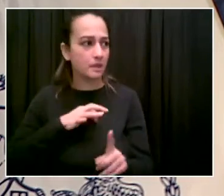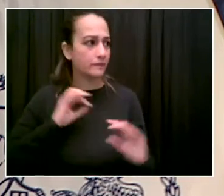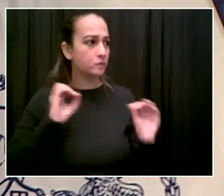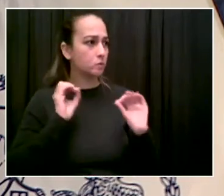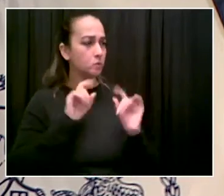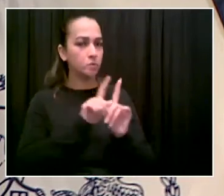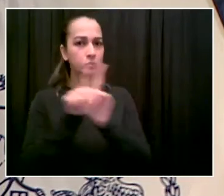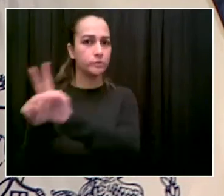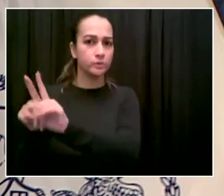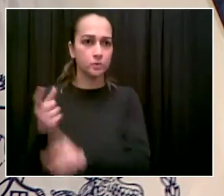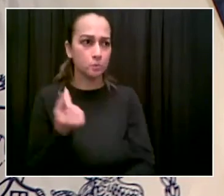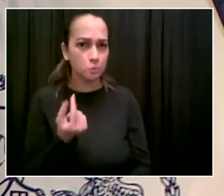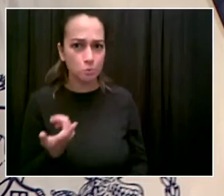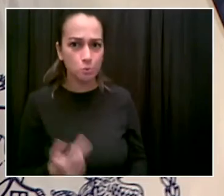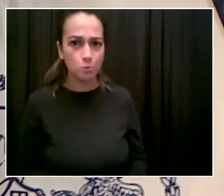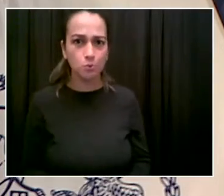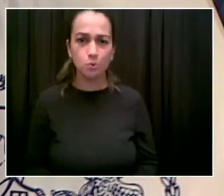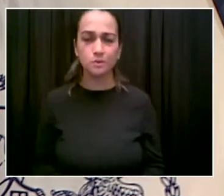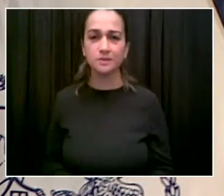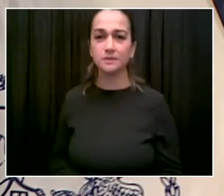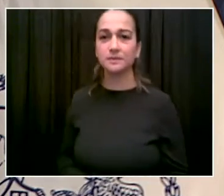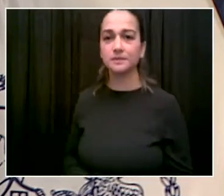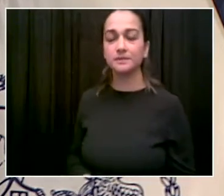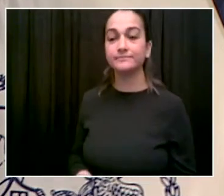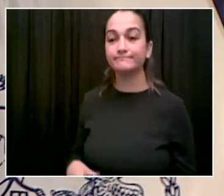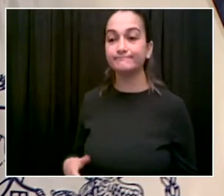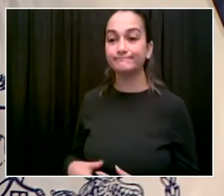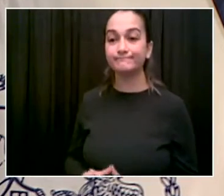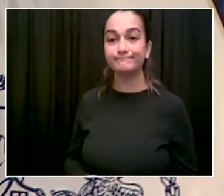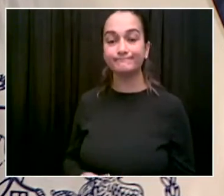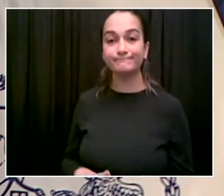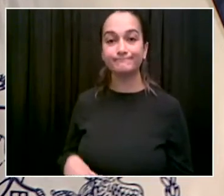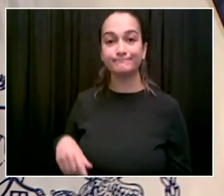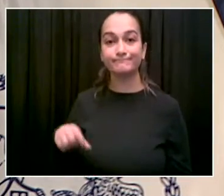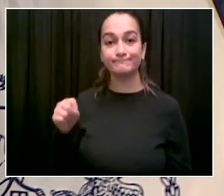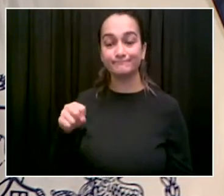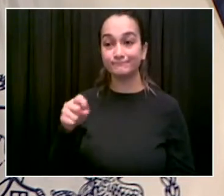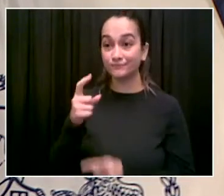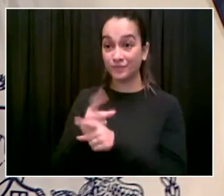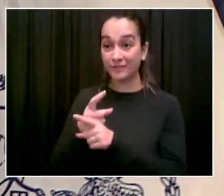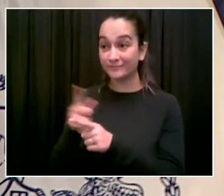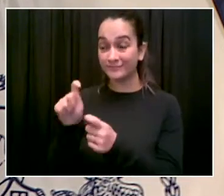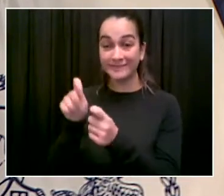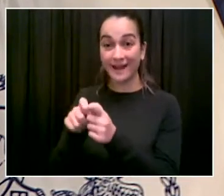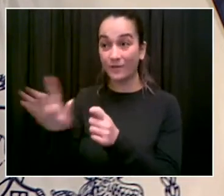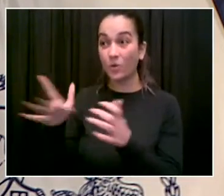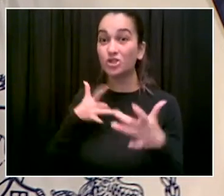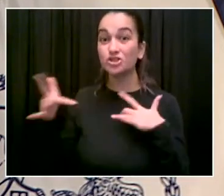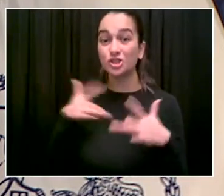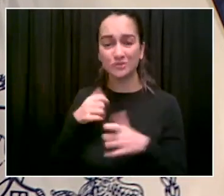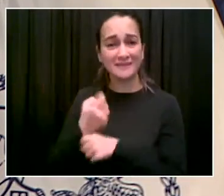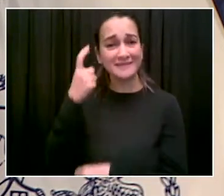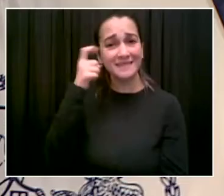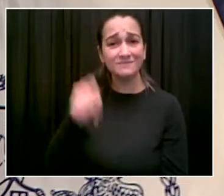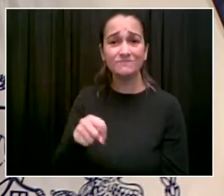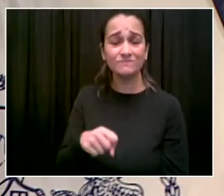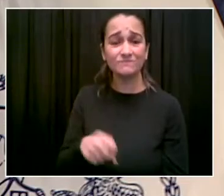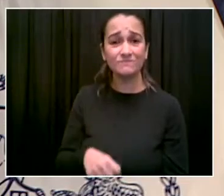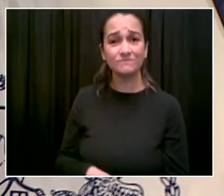IT IS ALL INTERCONNECTED. I AM ULTIMATELY RESPONSIBLE AND WE HAVE TO FIX